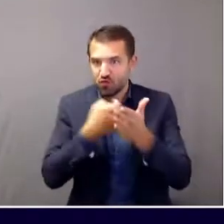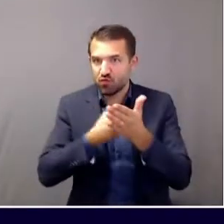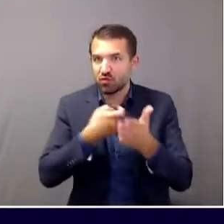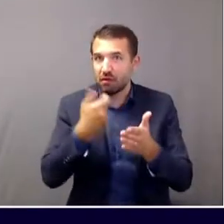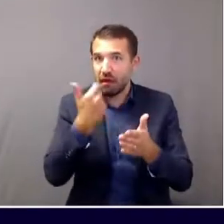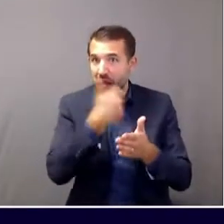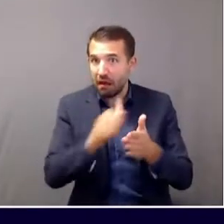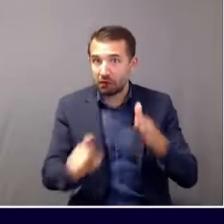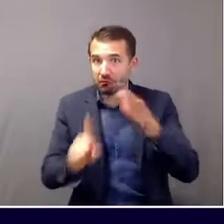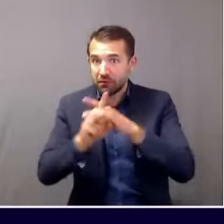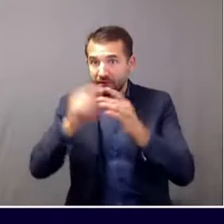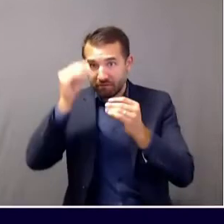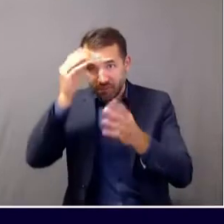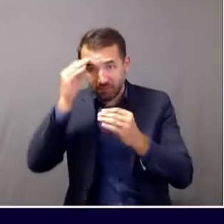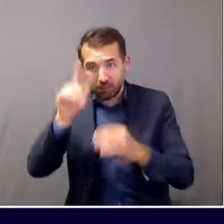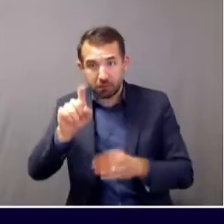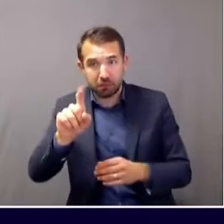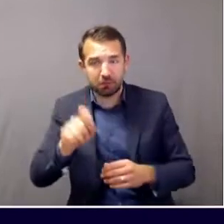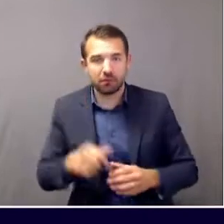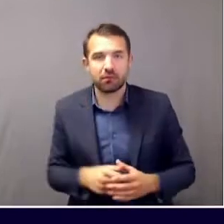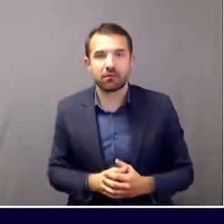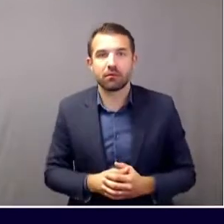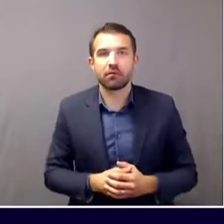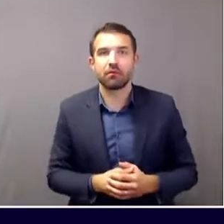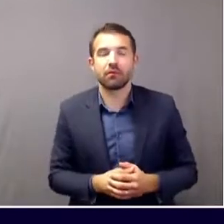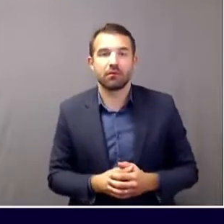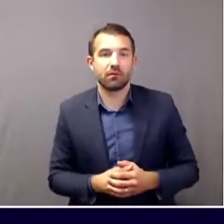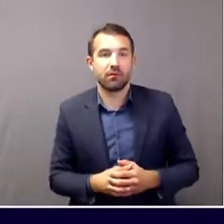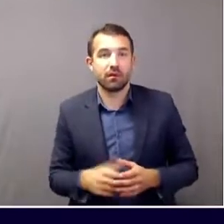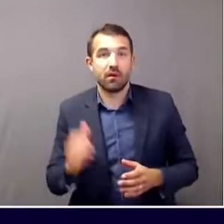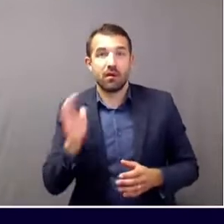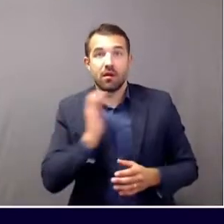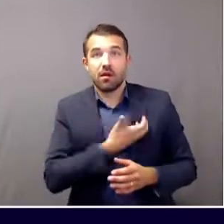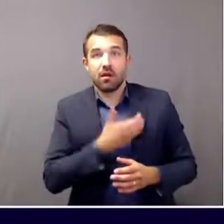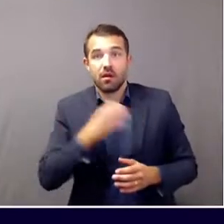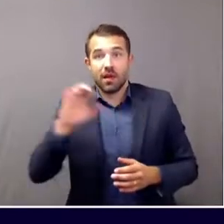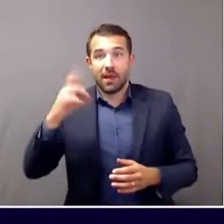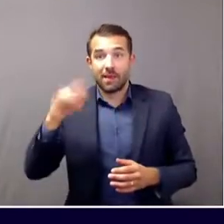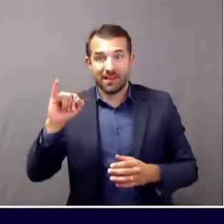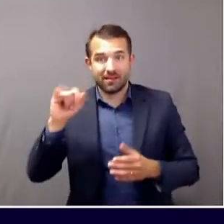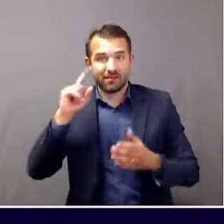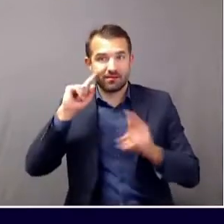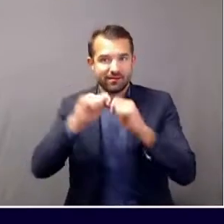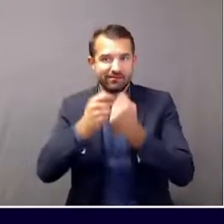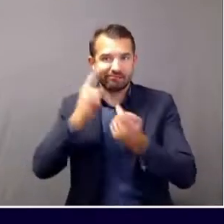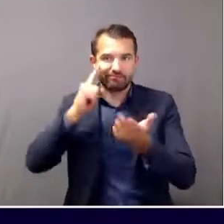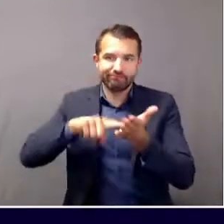well as other situations